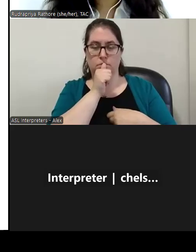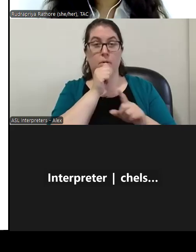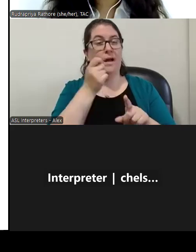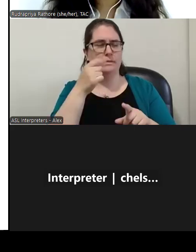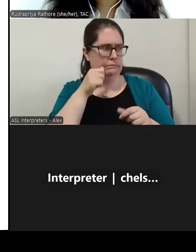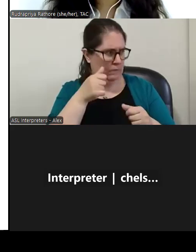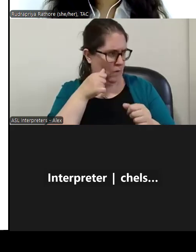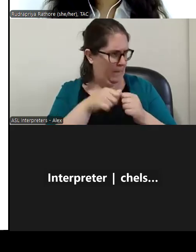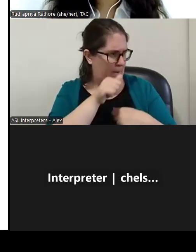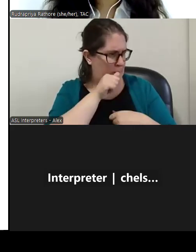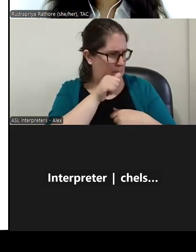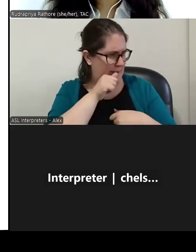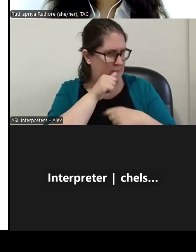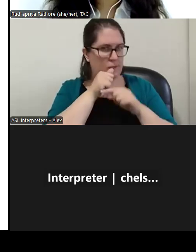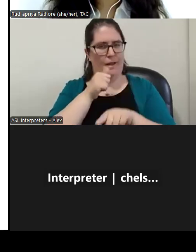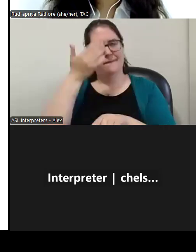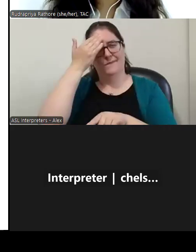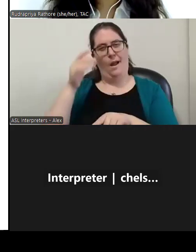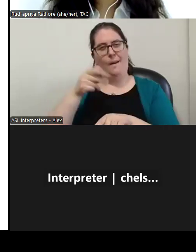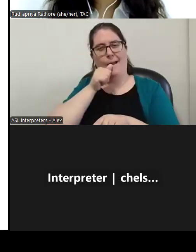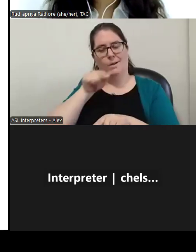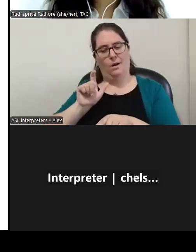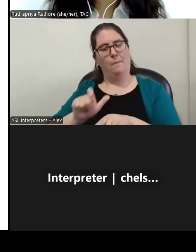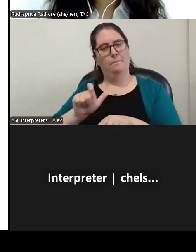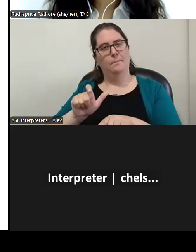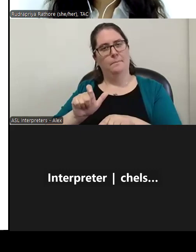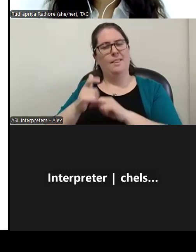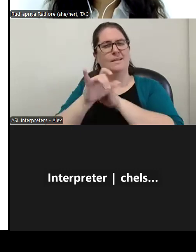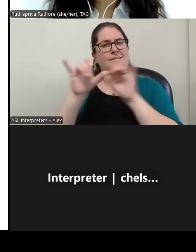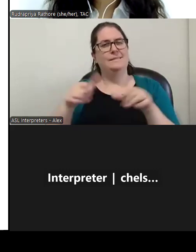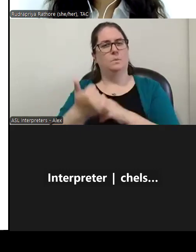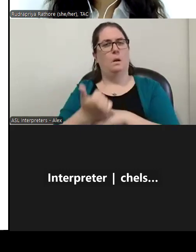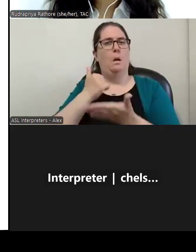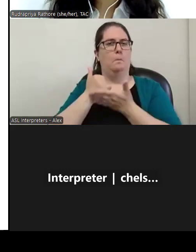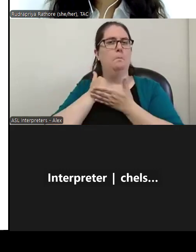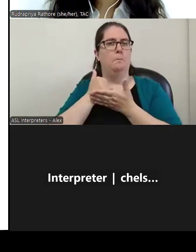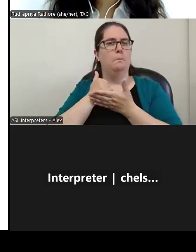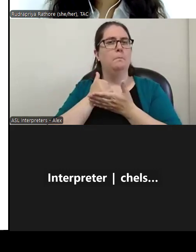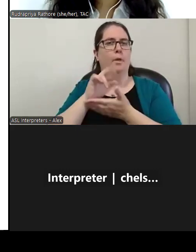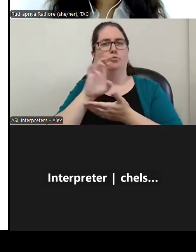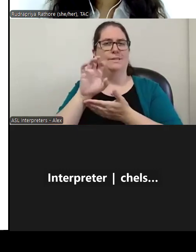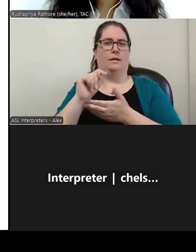your password you can click the forgot password button and the system will send you a reset link